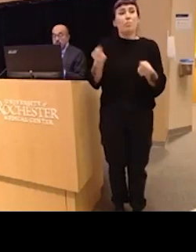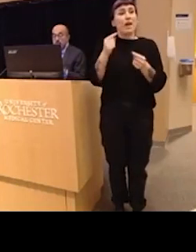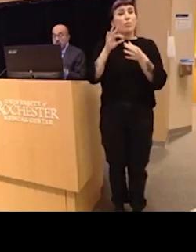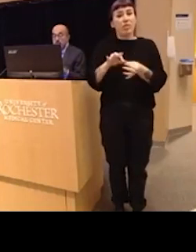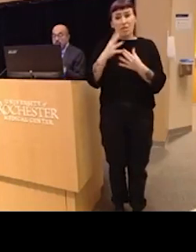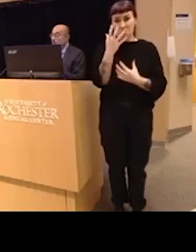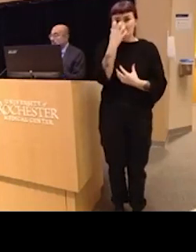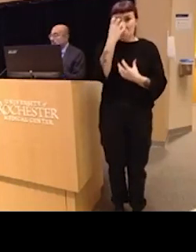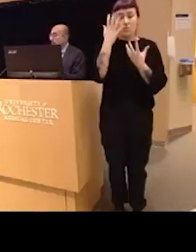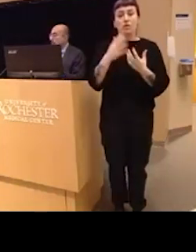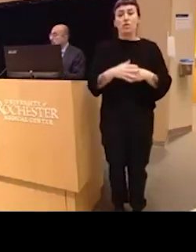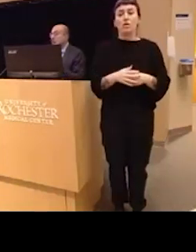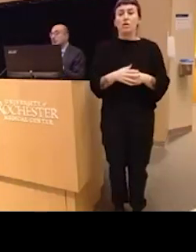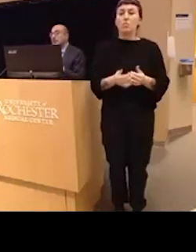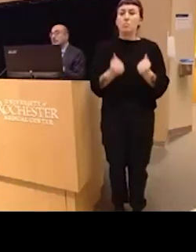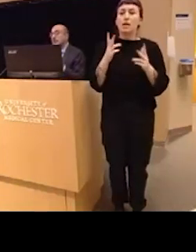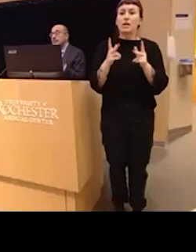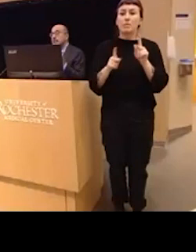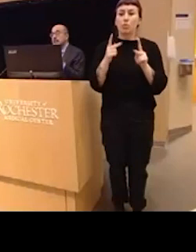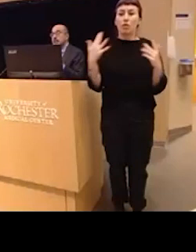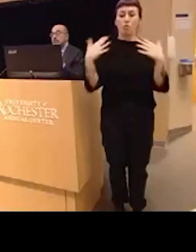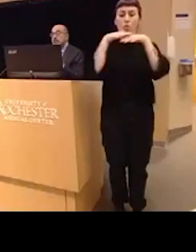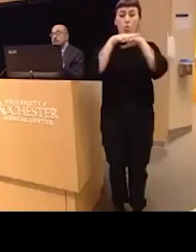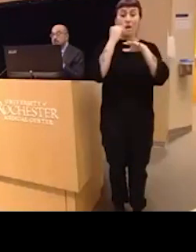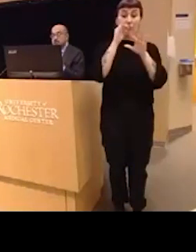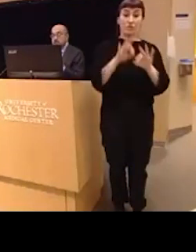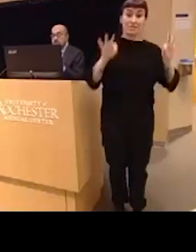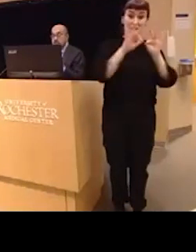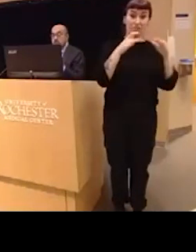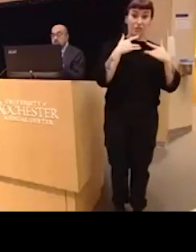majority of people have an overlap so if you have significant major depression symptoms you're also